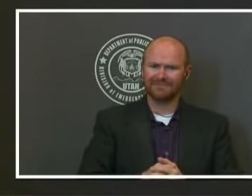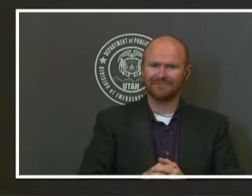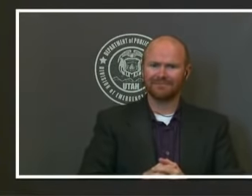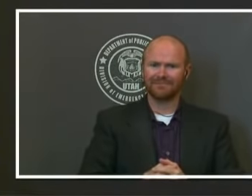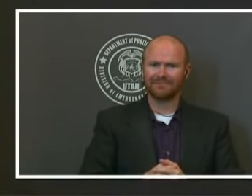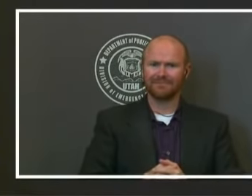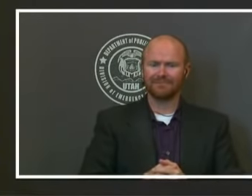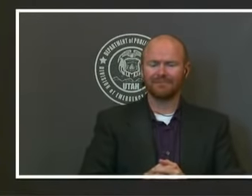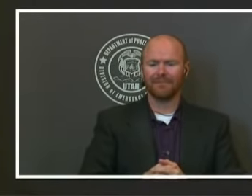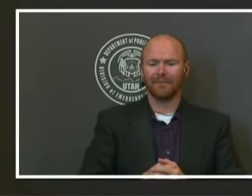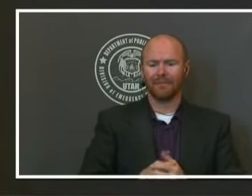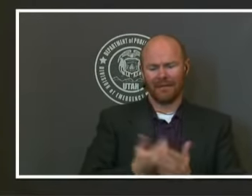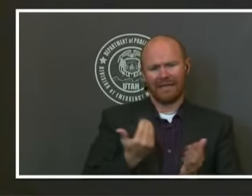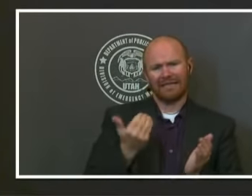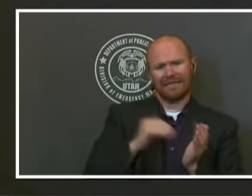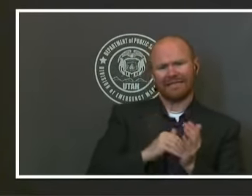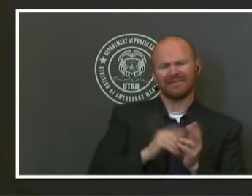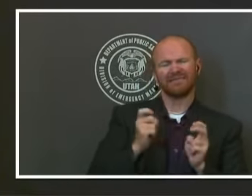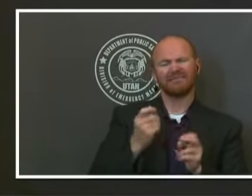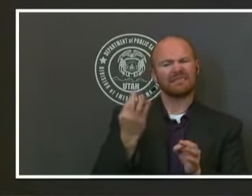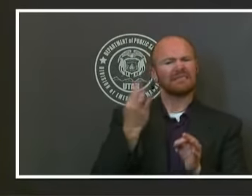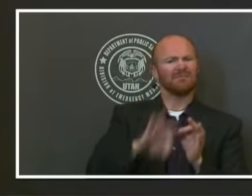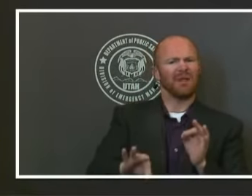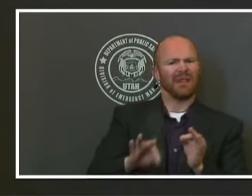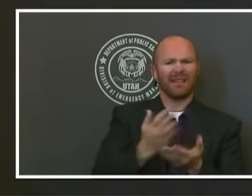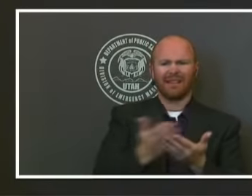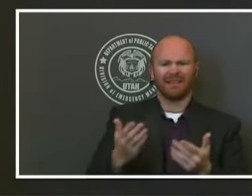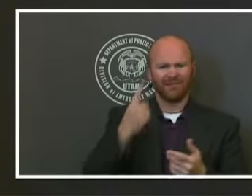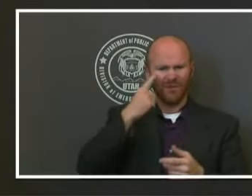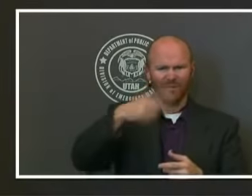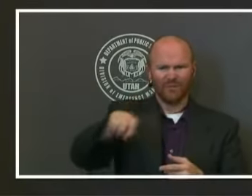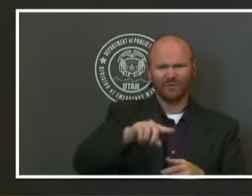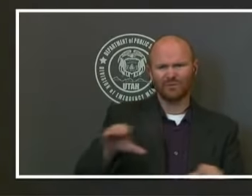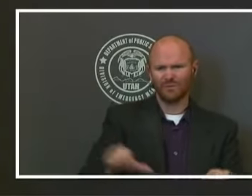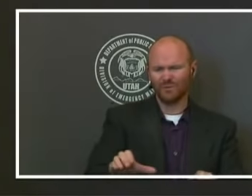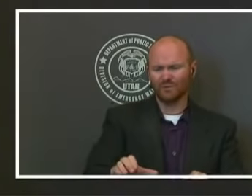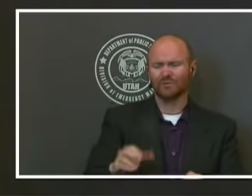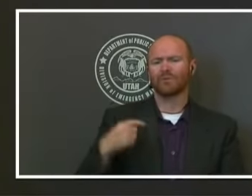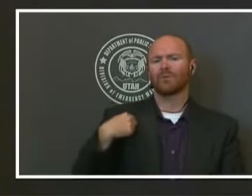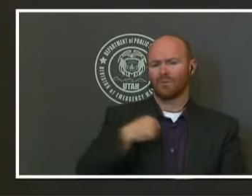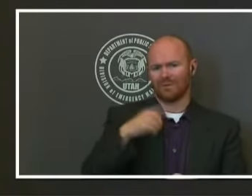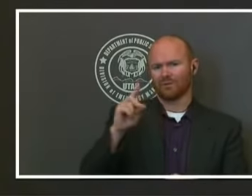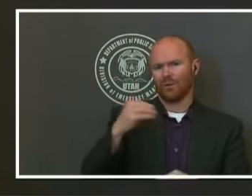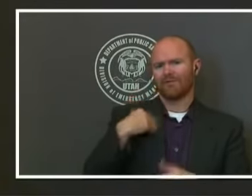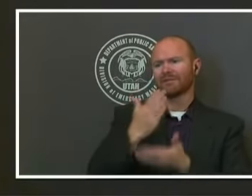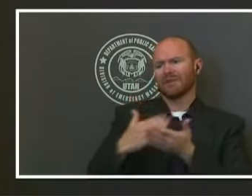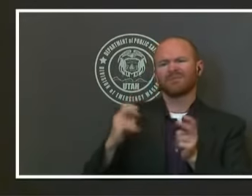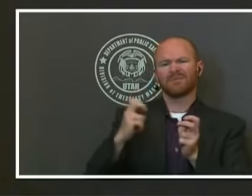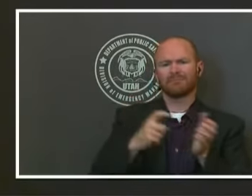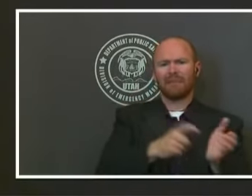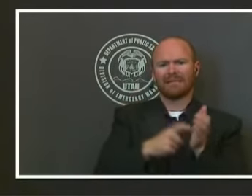hi again is is really a simple